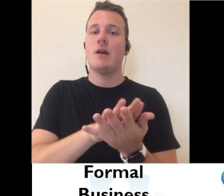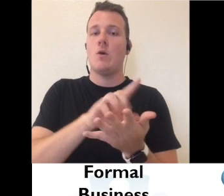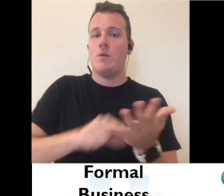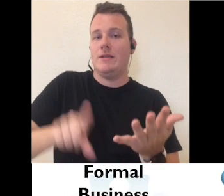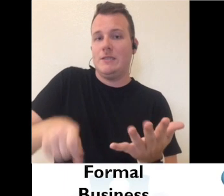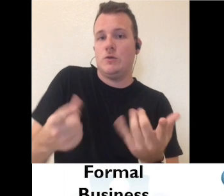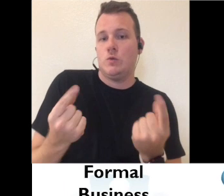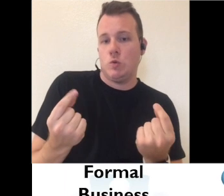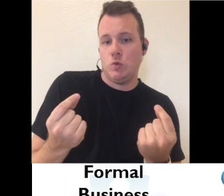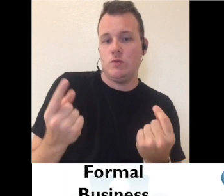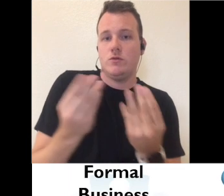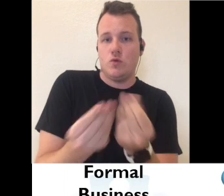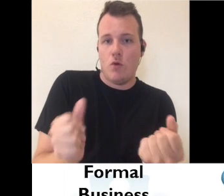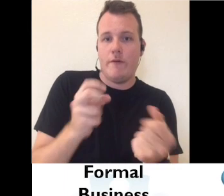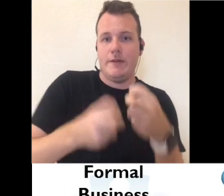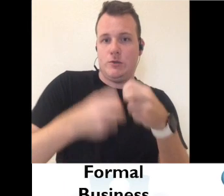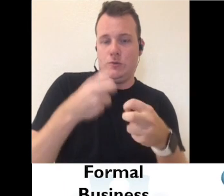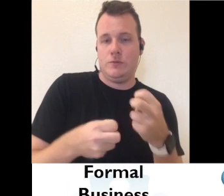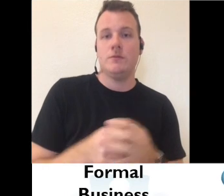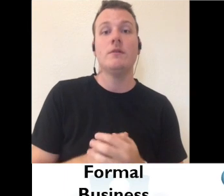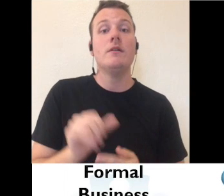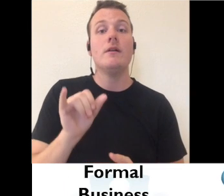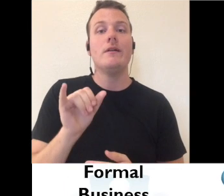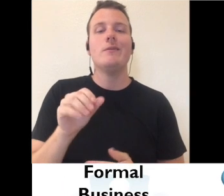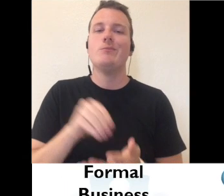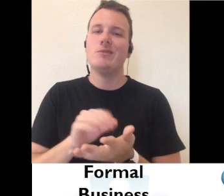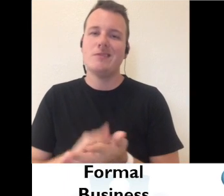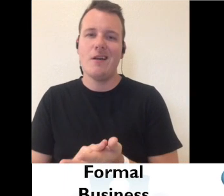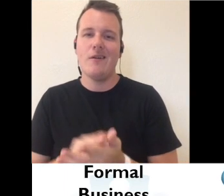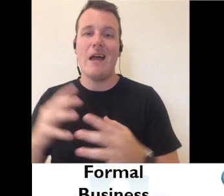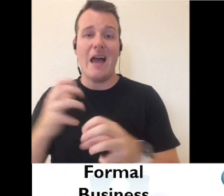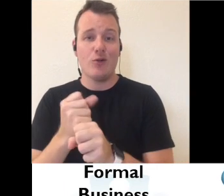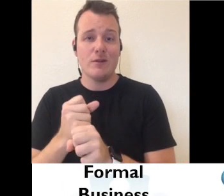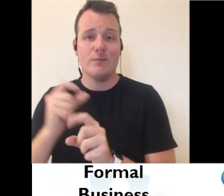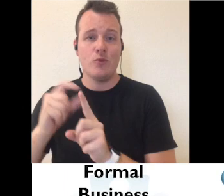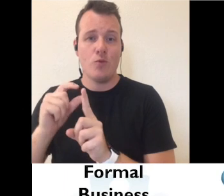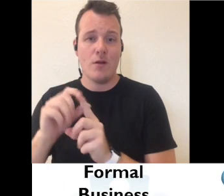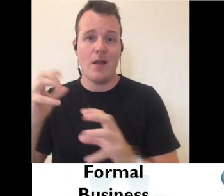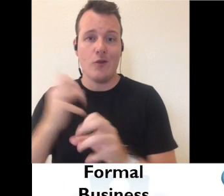talk about an ABR or an OAE to somebody who's the business, then they're